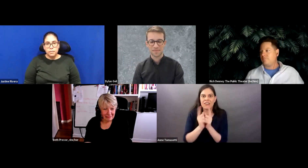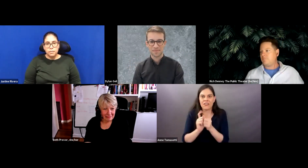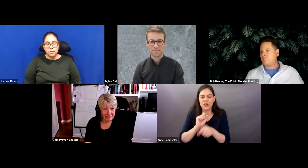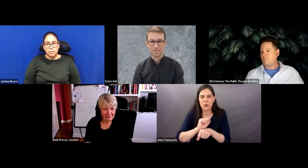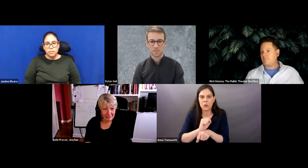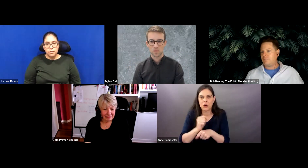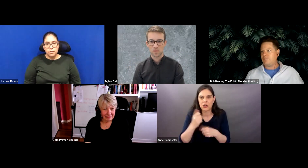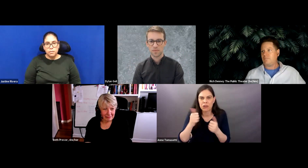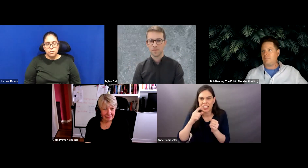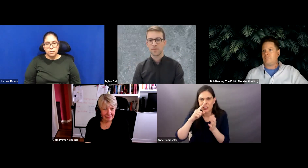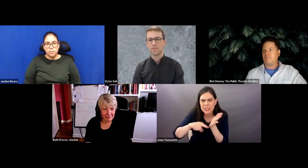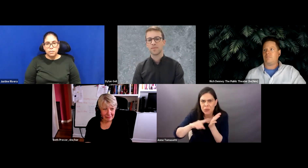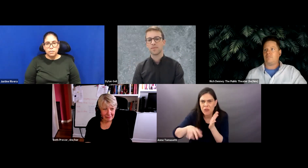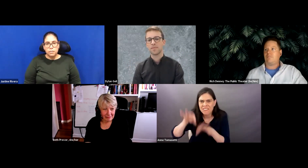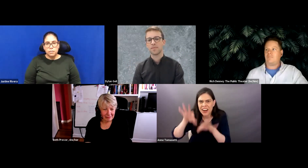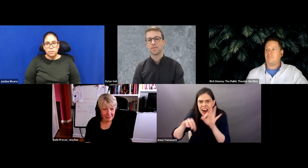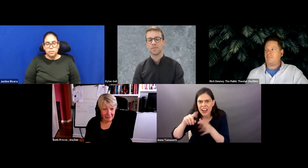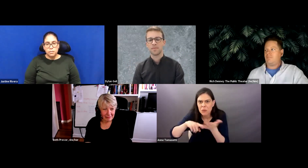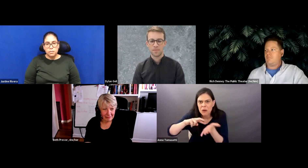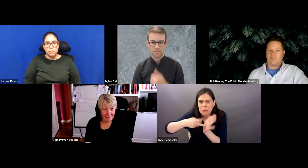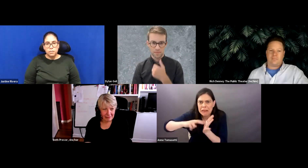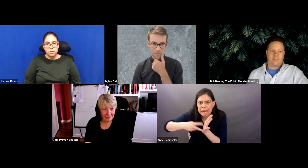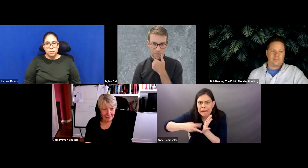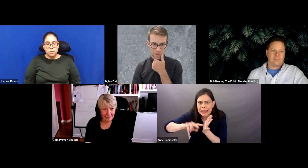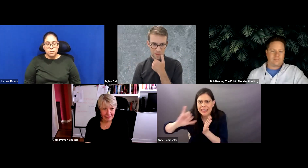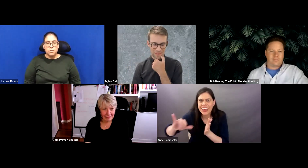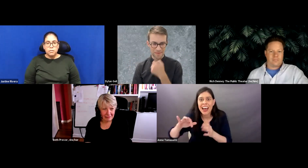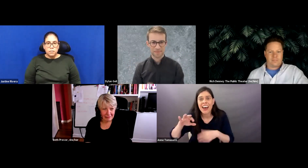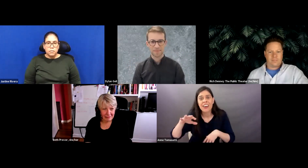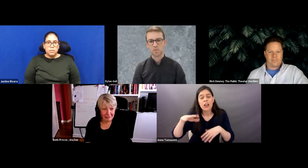Alexandria, when she translated the song, she did a lot of work